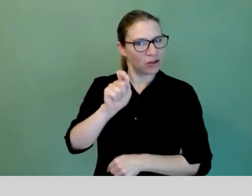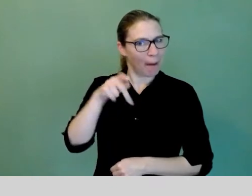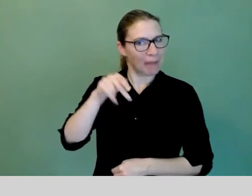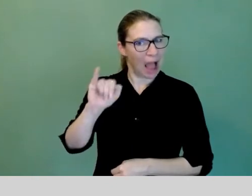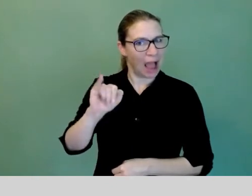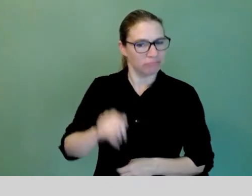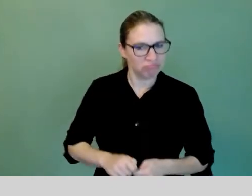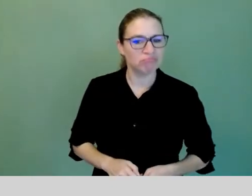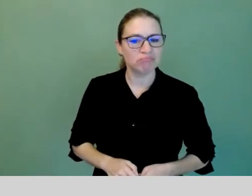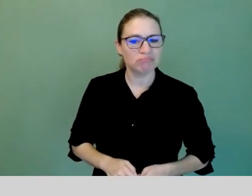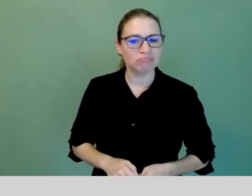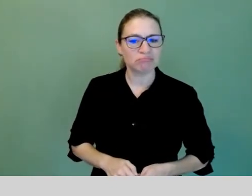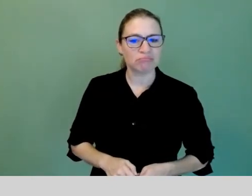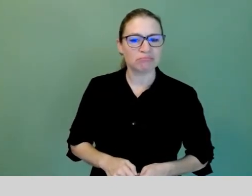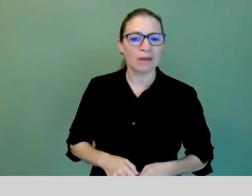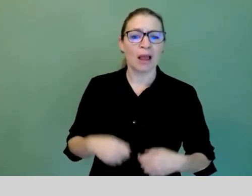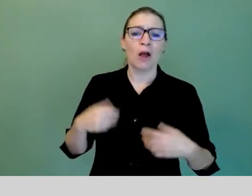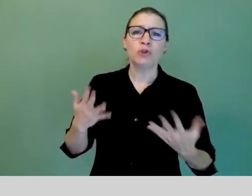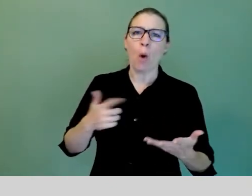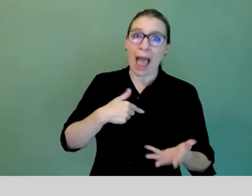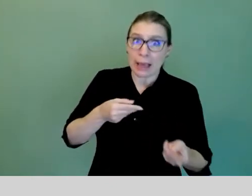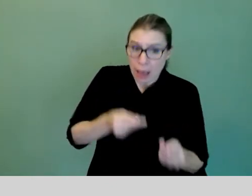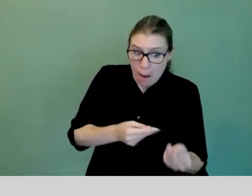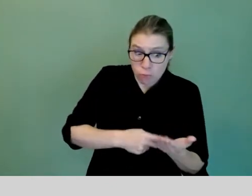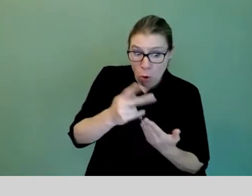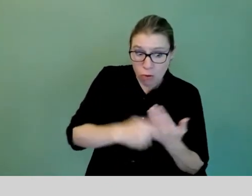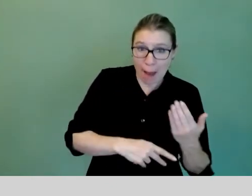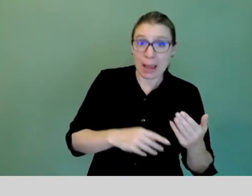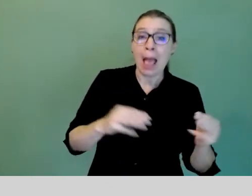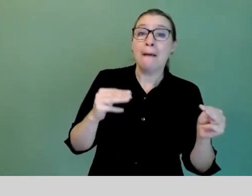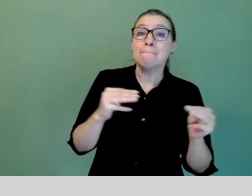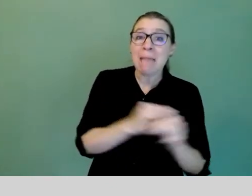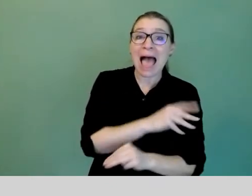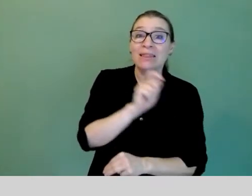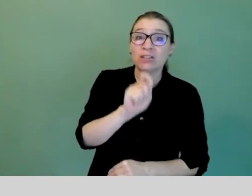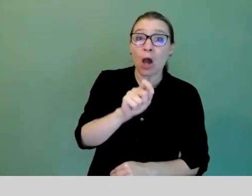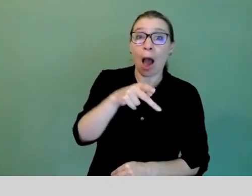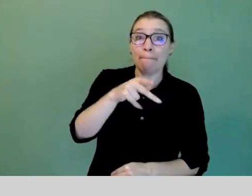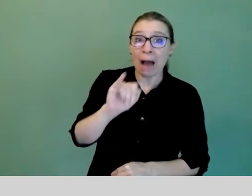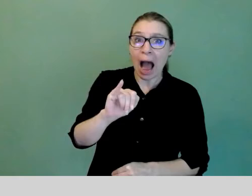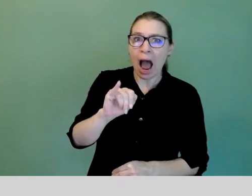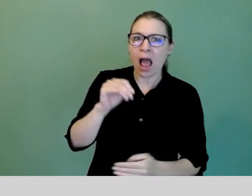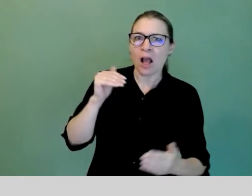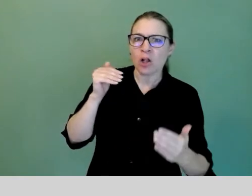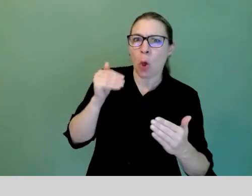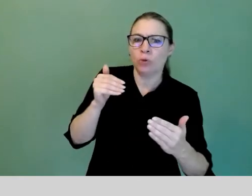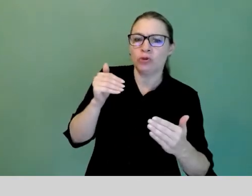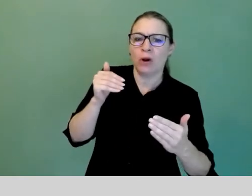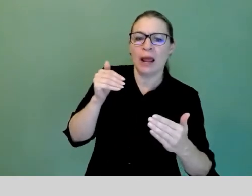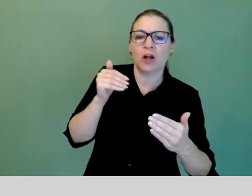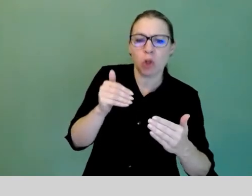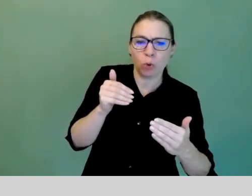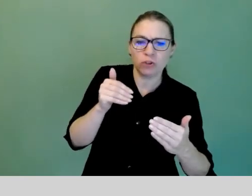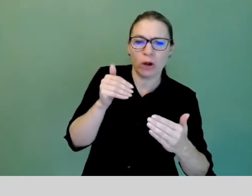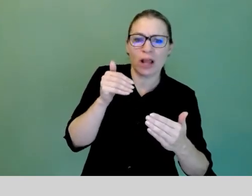This way I can program it so that math.pi gets closer and closer to the true value of three over time,